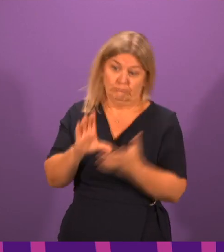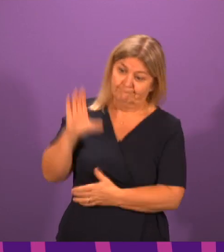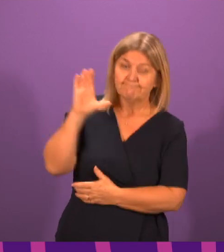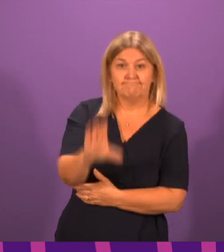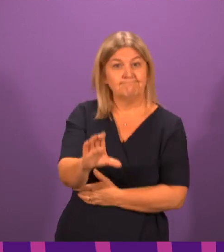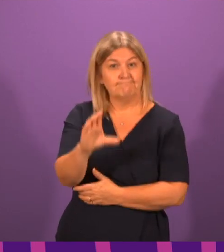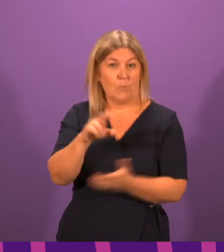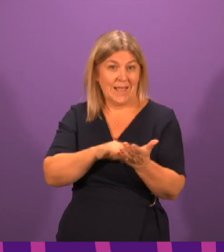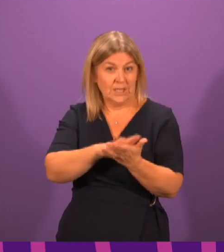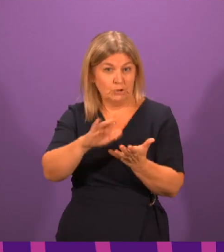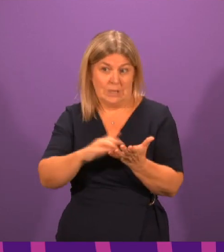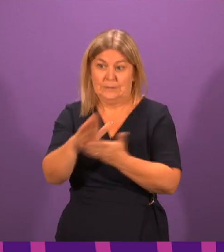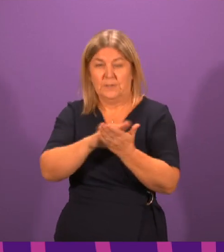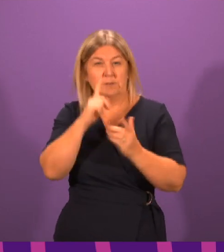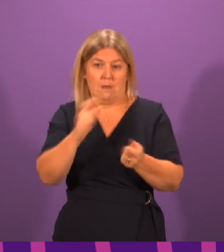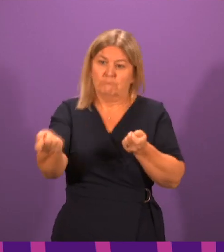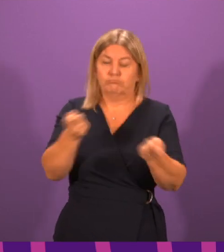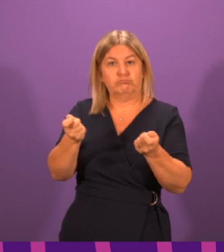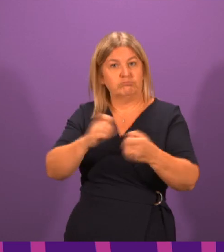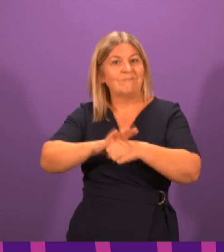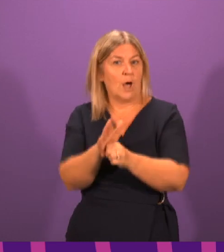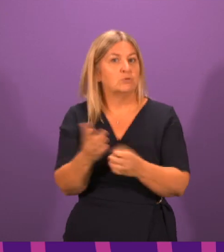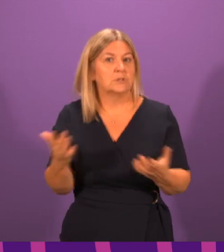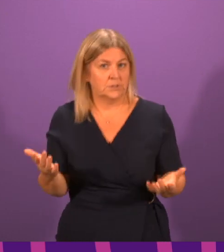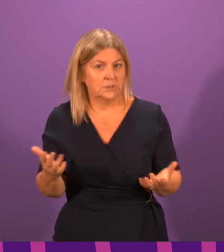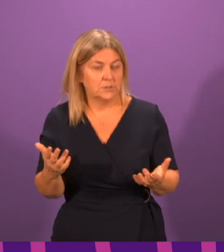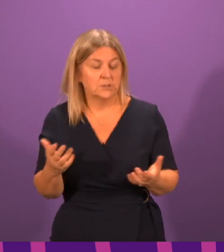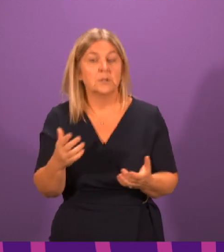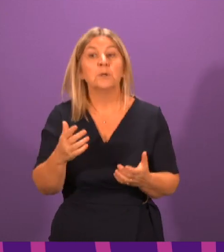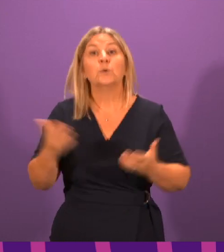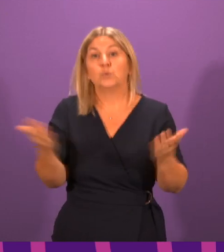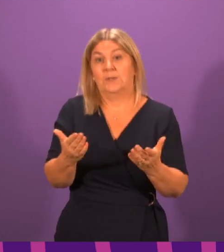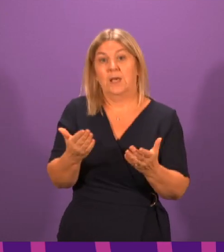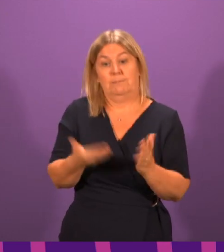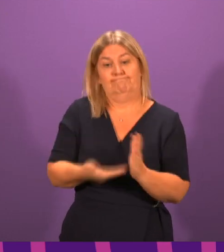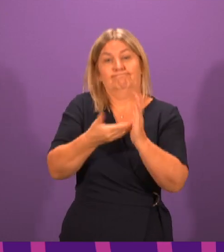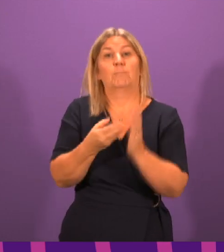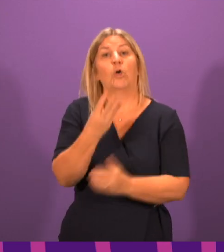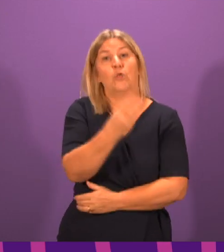to meet the costs of responding to the pandemic. Today, I am announcing an additional £37 million